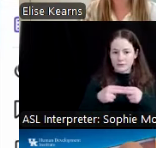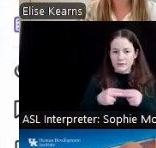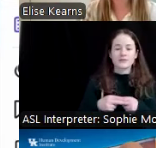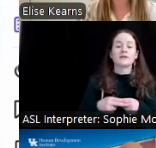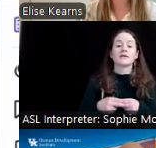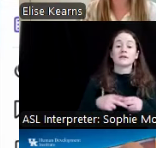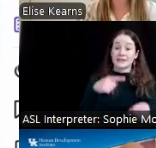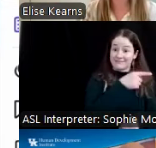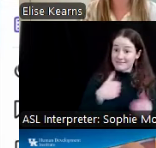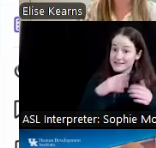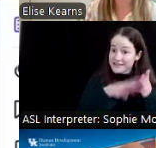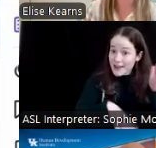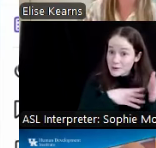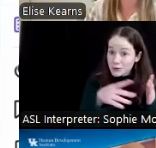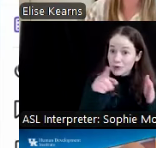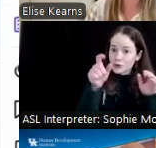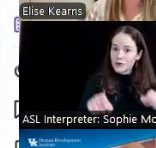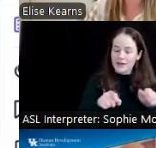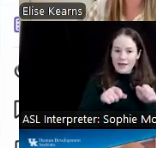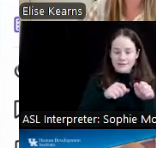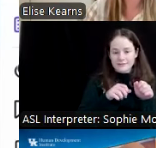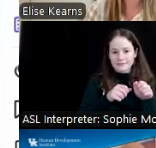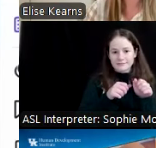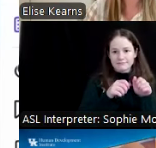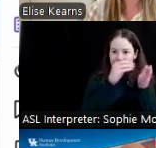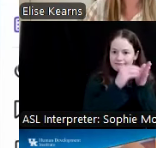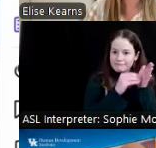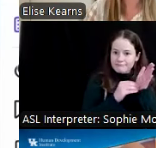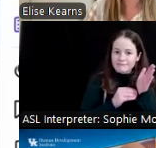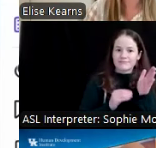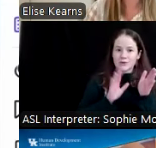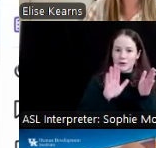you're doing in this document as well.